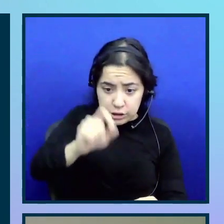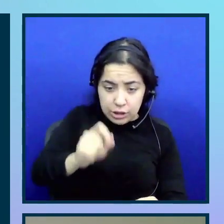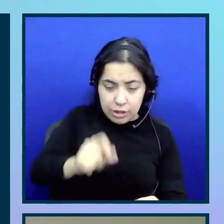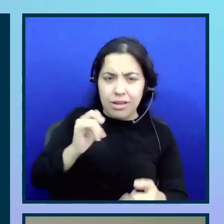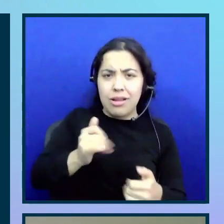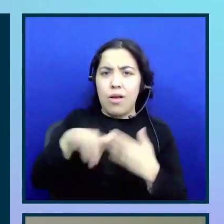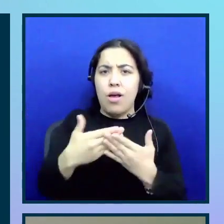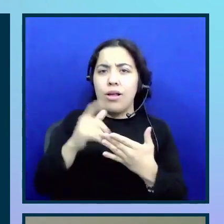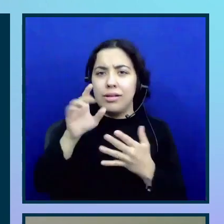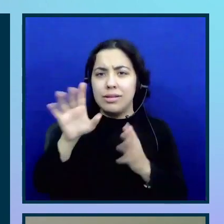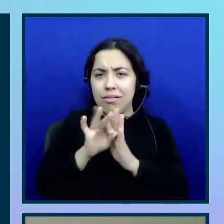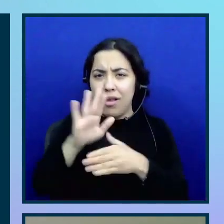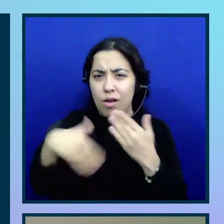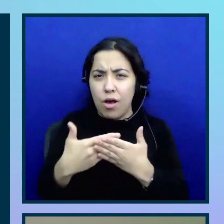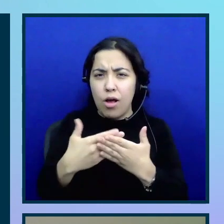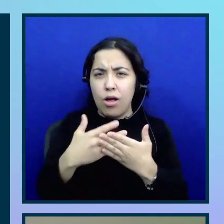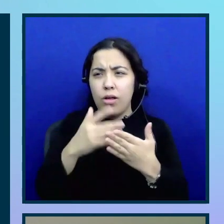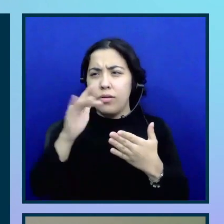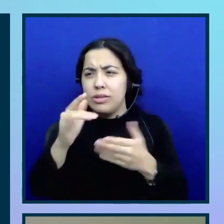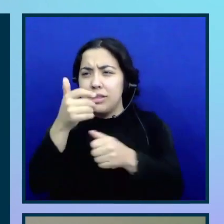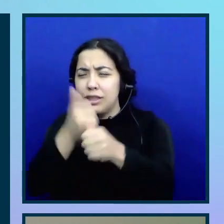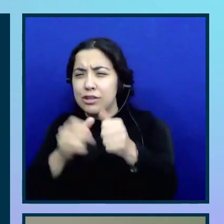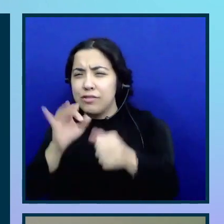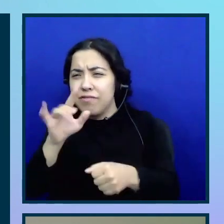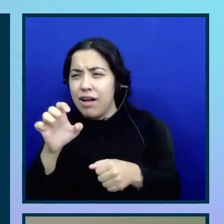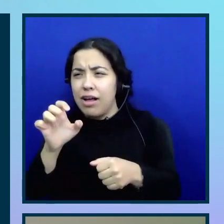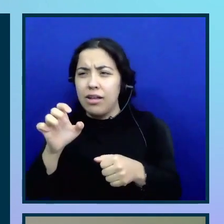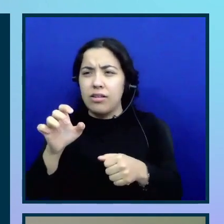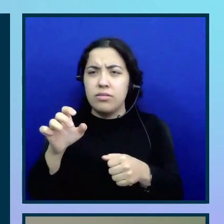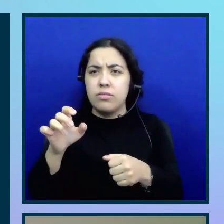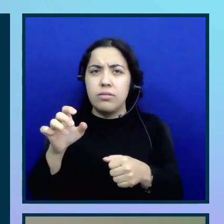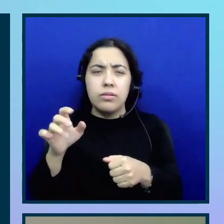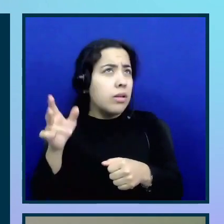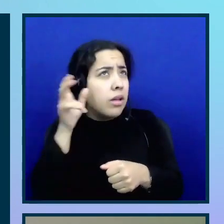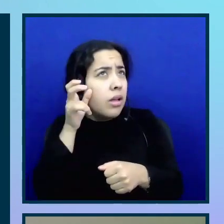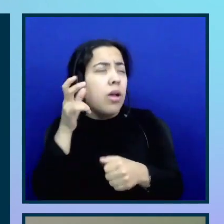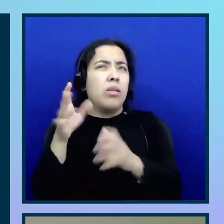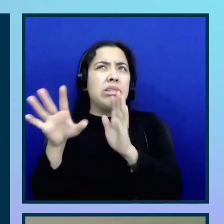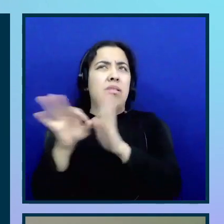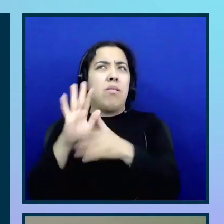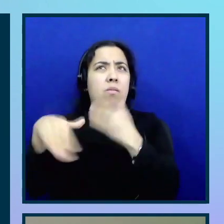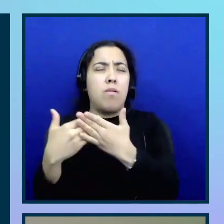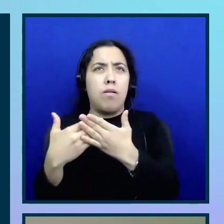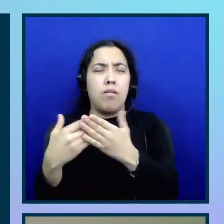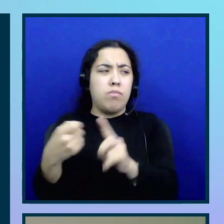So you navigate over to a checkbox for an individual file and you hear the column header select all, which is not relevant to you